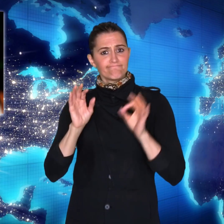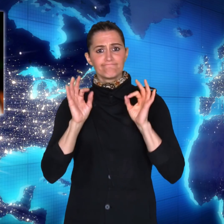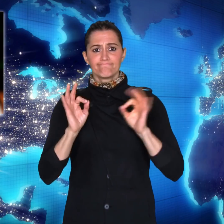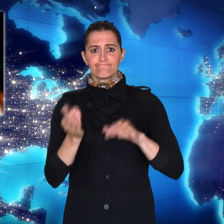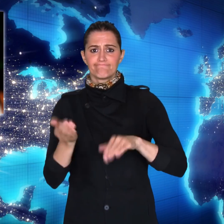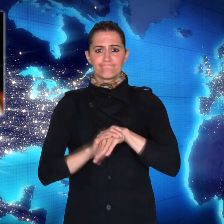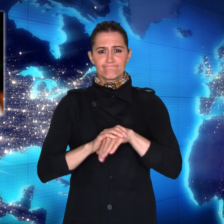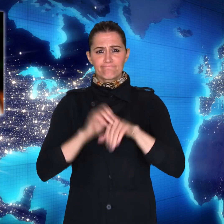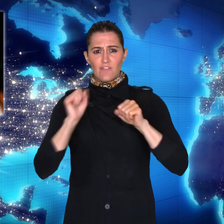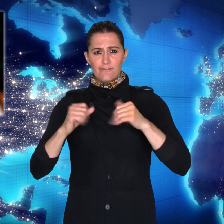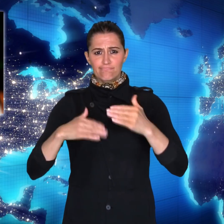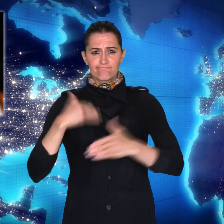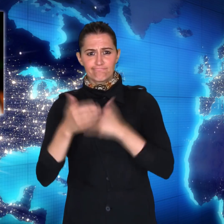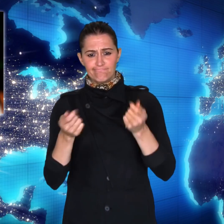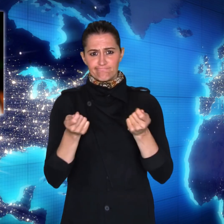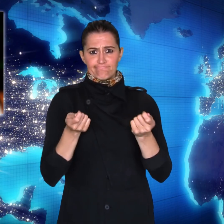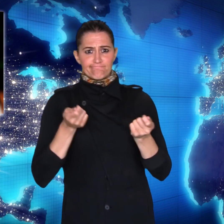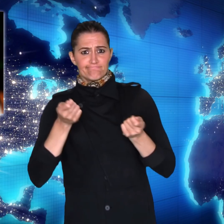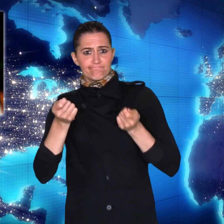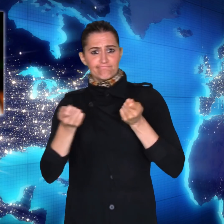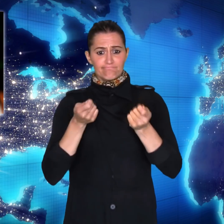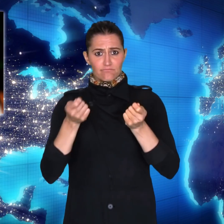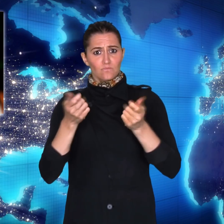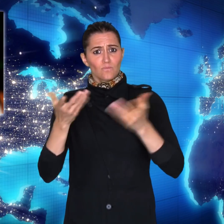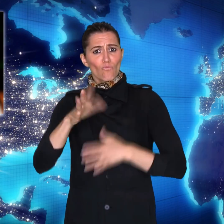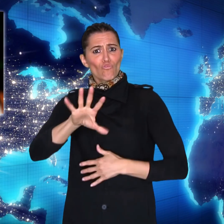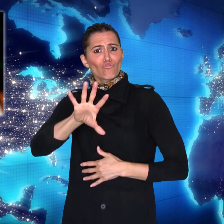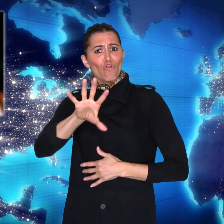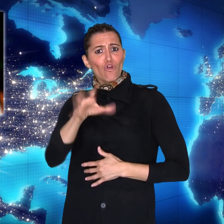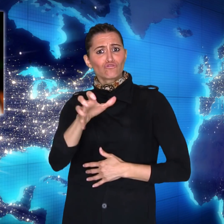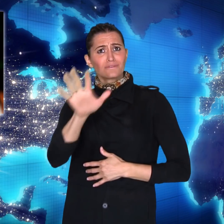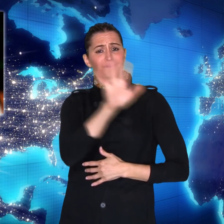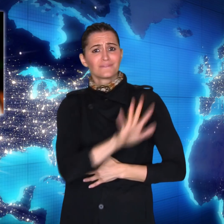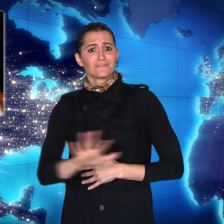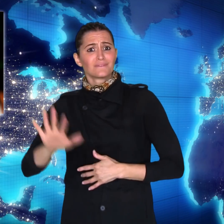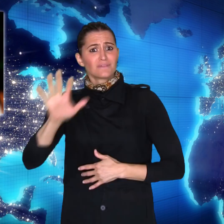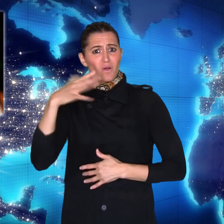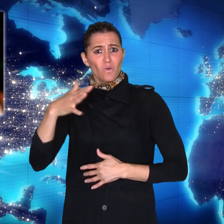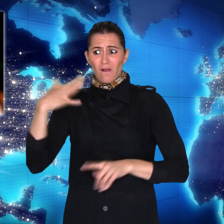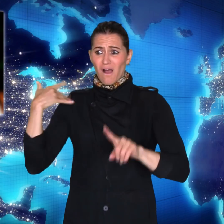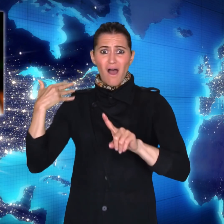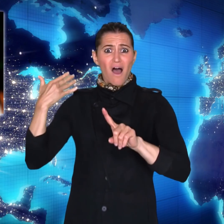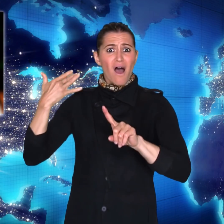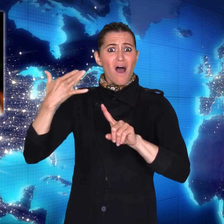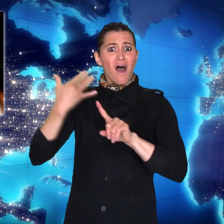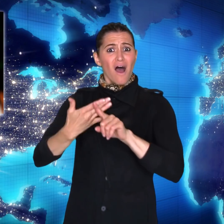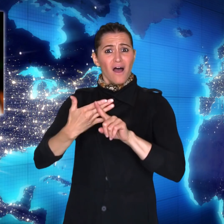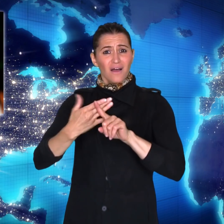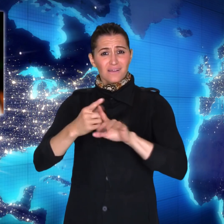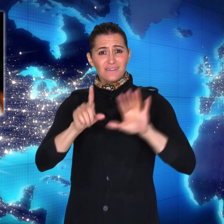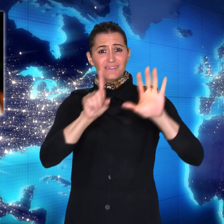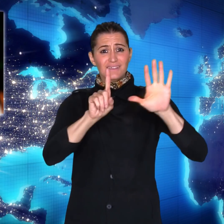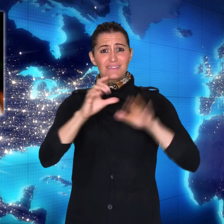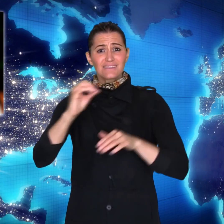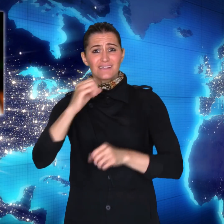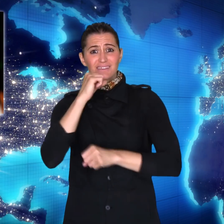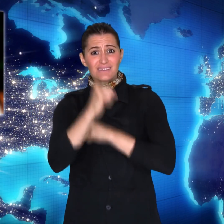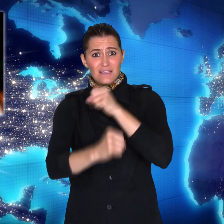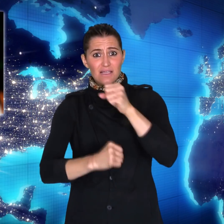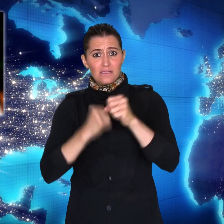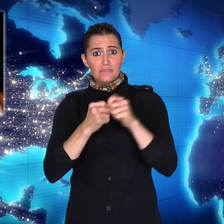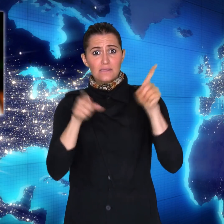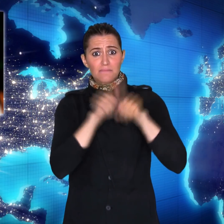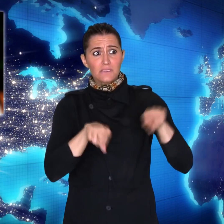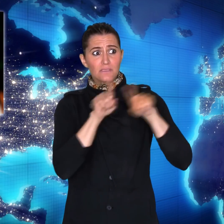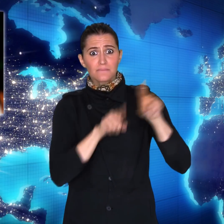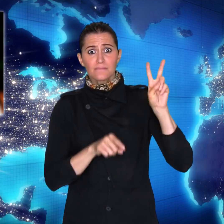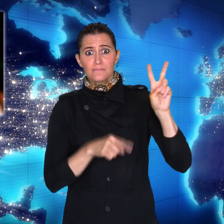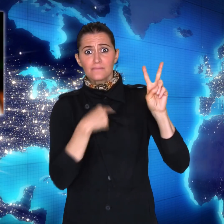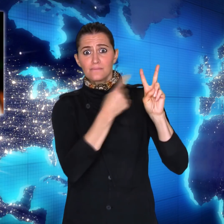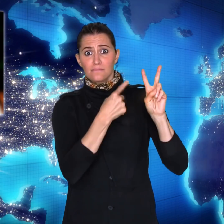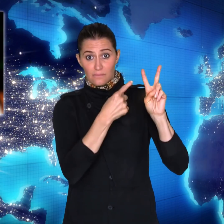been under control of the Castro